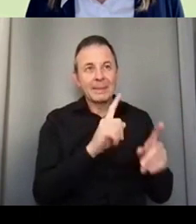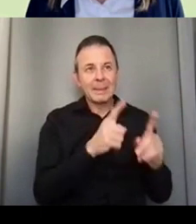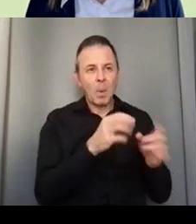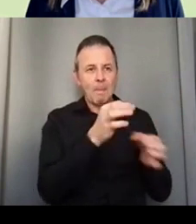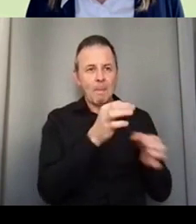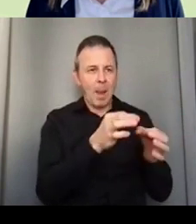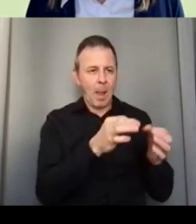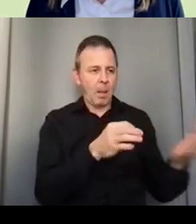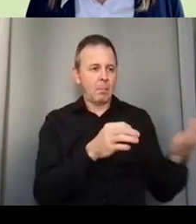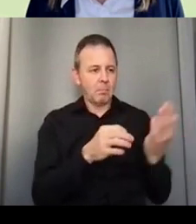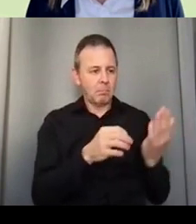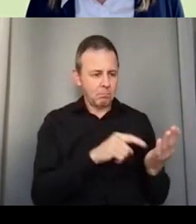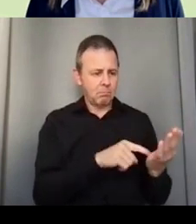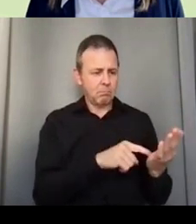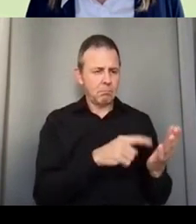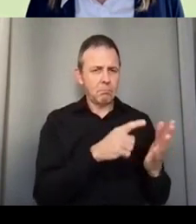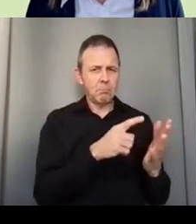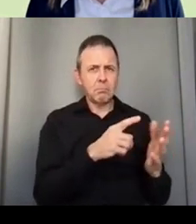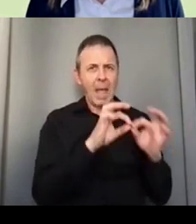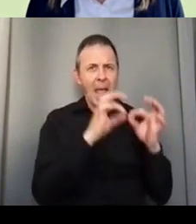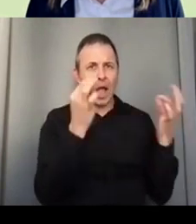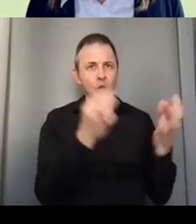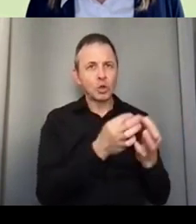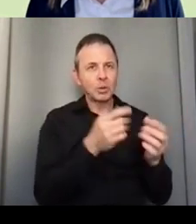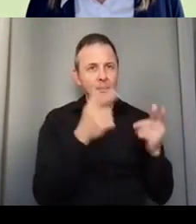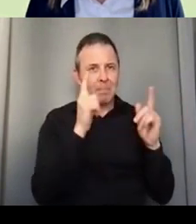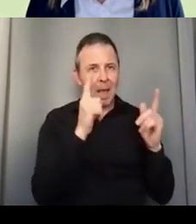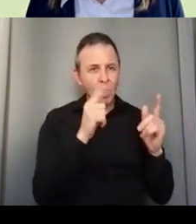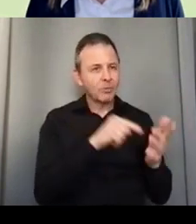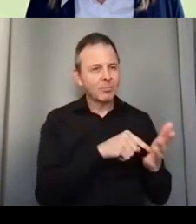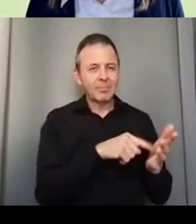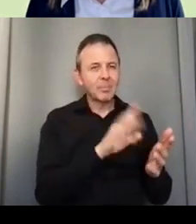agency managed where you actually requested self-managed or you had self